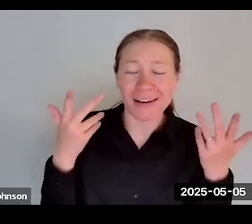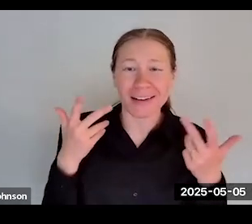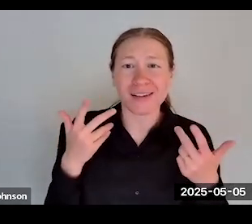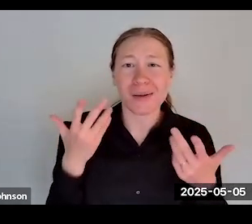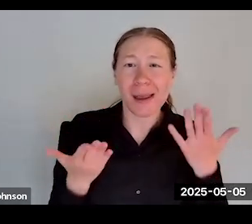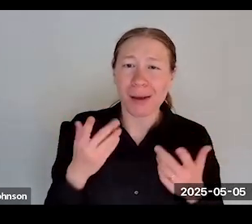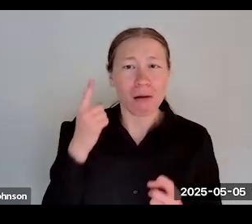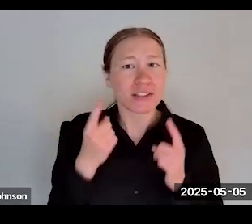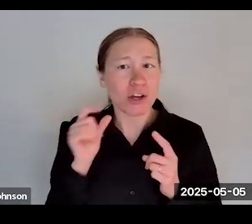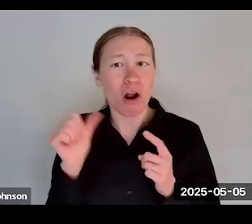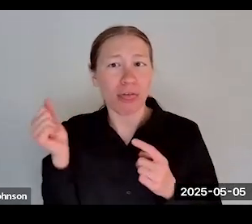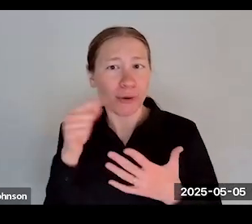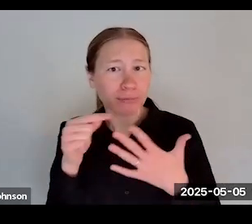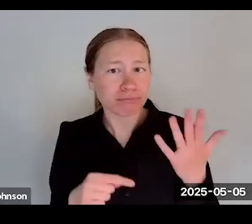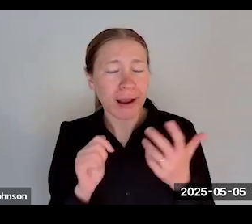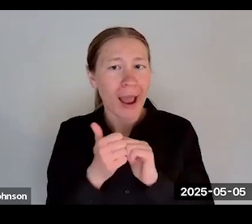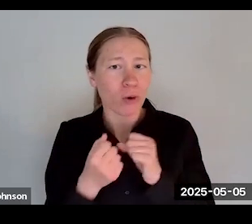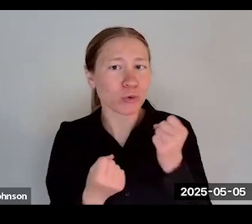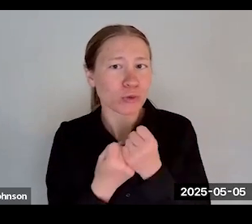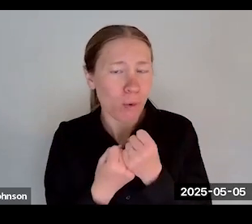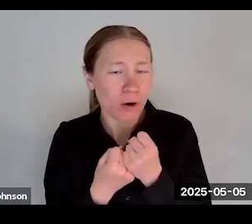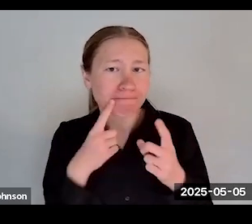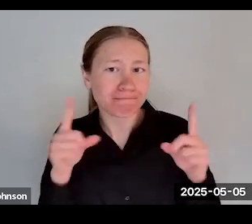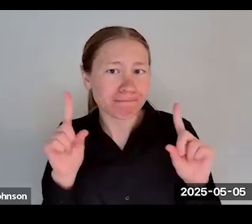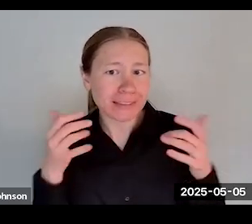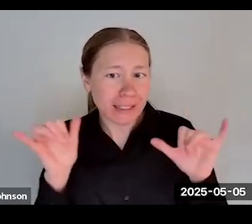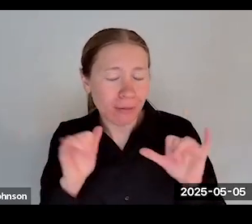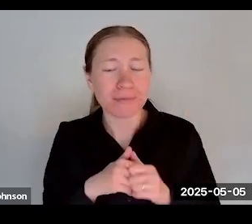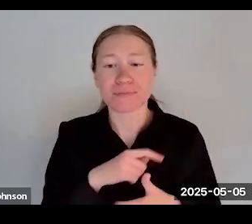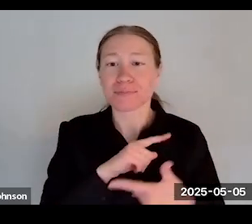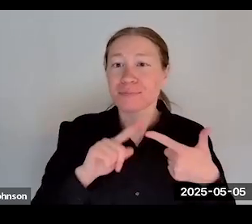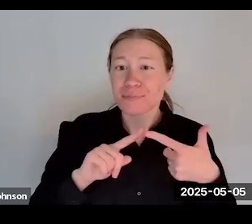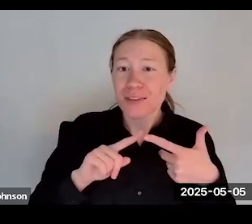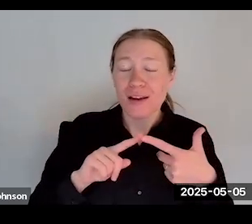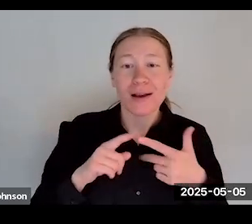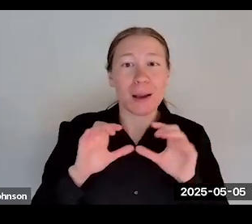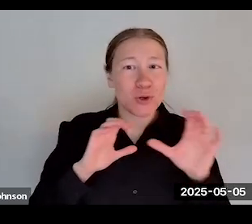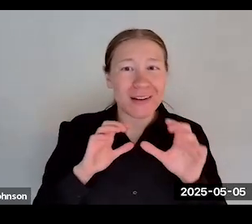and different ways to support the employee; communicating effectively and frequently;